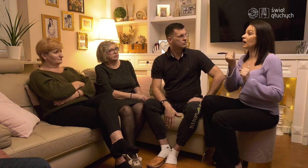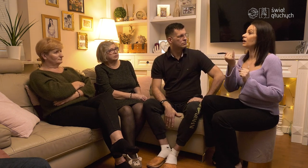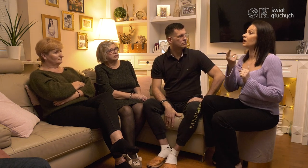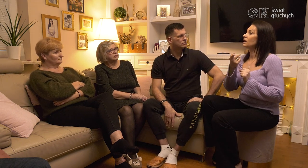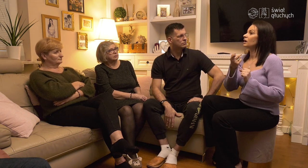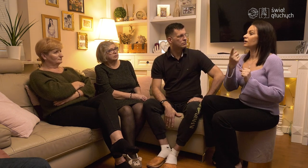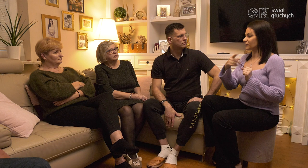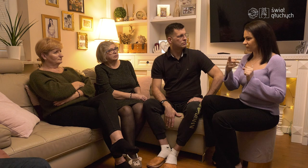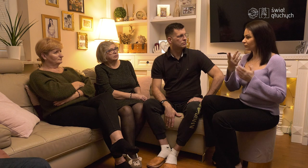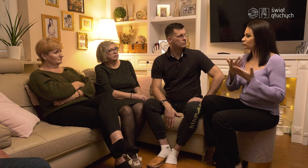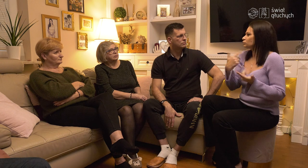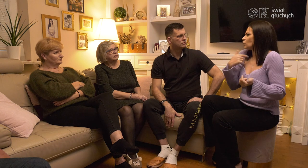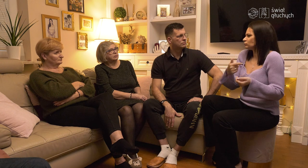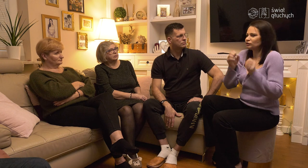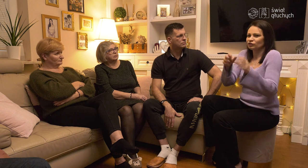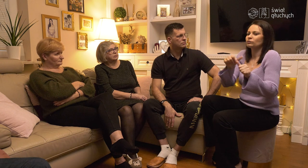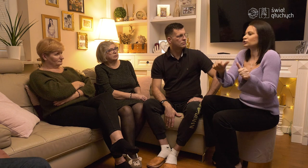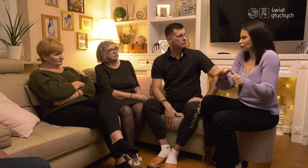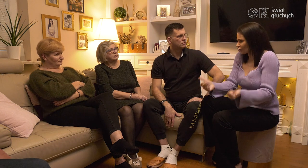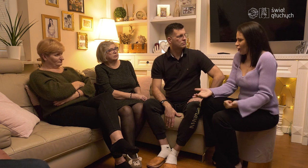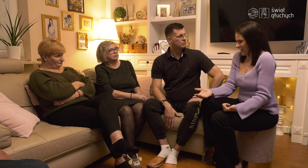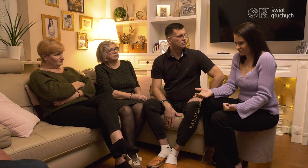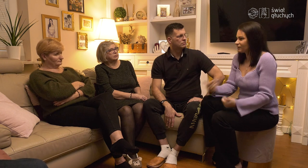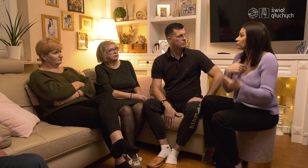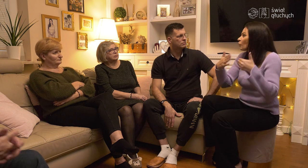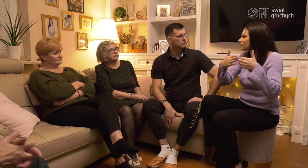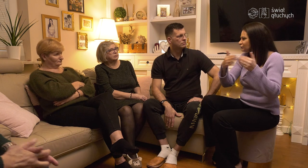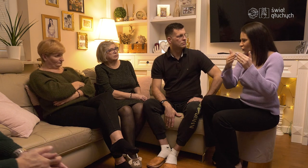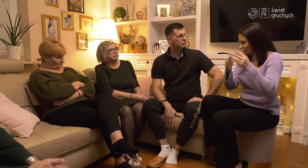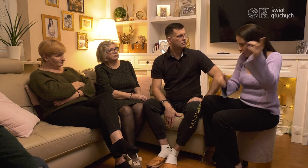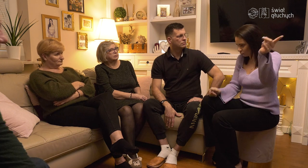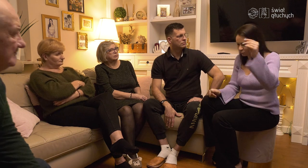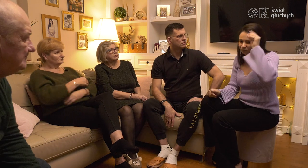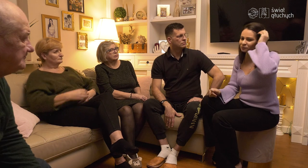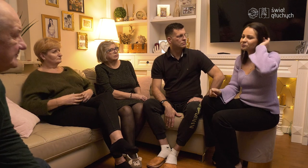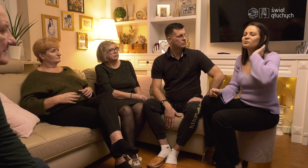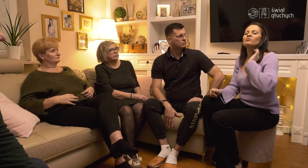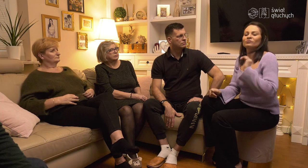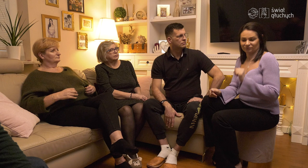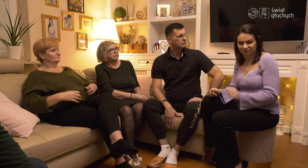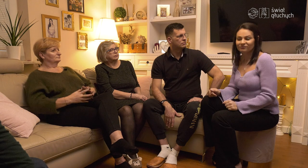had to go, because David was about to start preschool education, not far from our house.